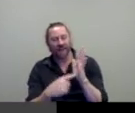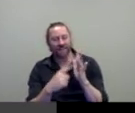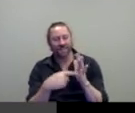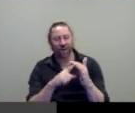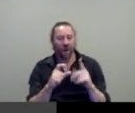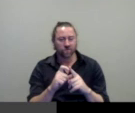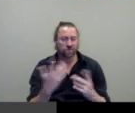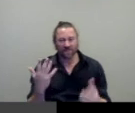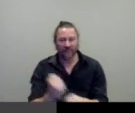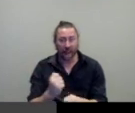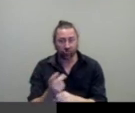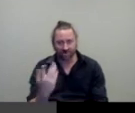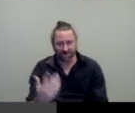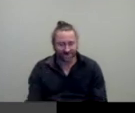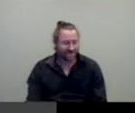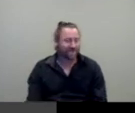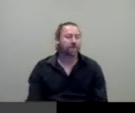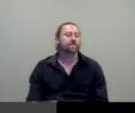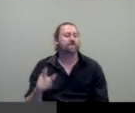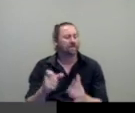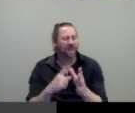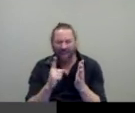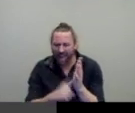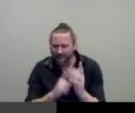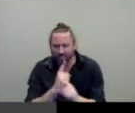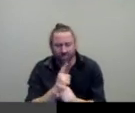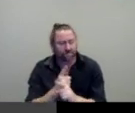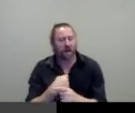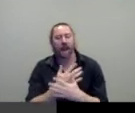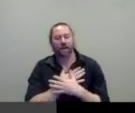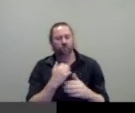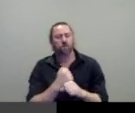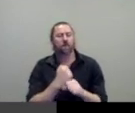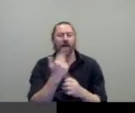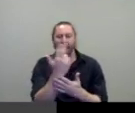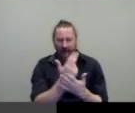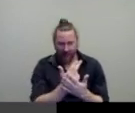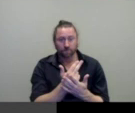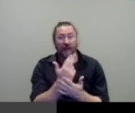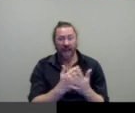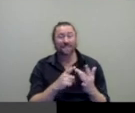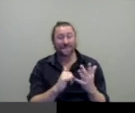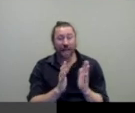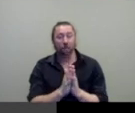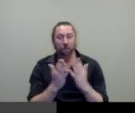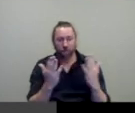galleries are and Cal says 'I'd love to create an artwork where the art is actually a book